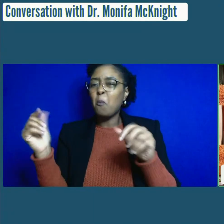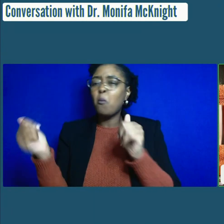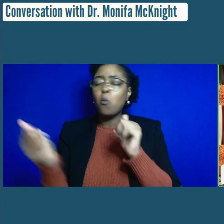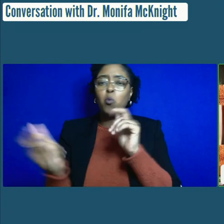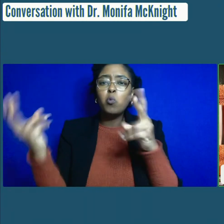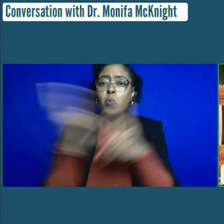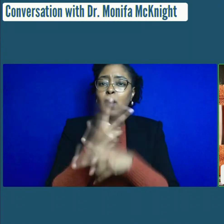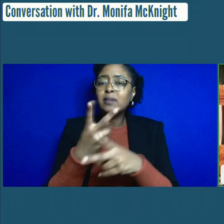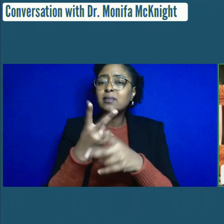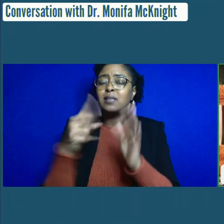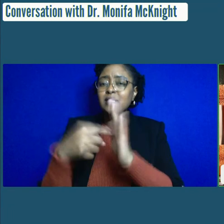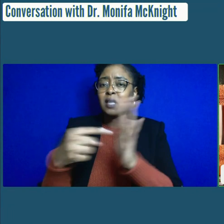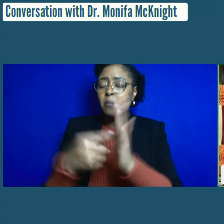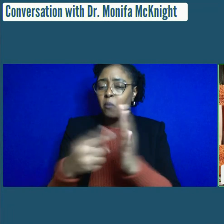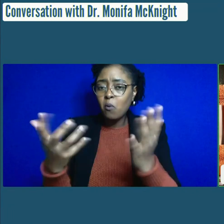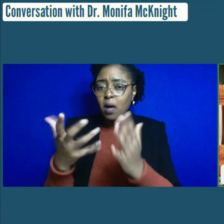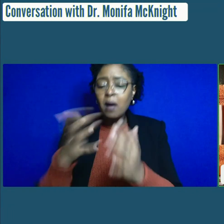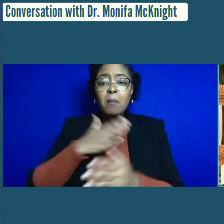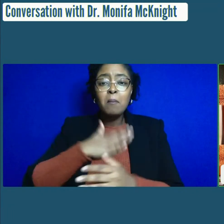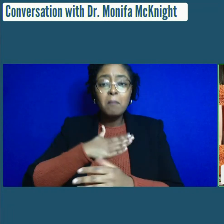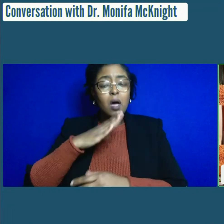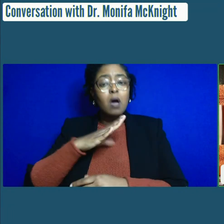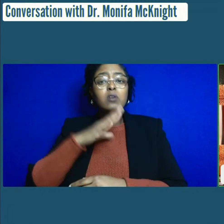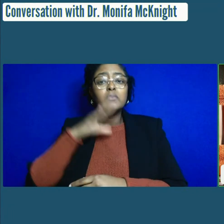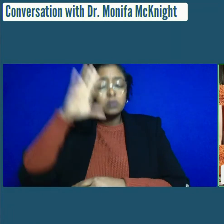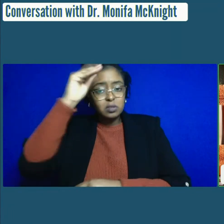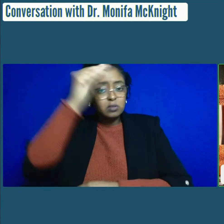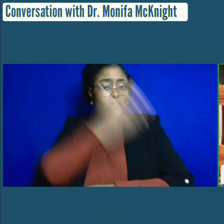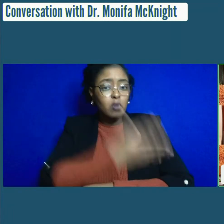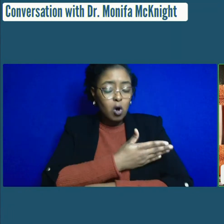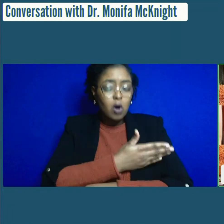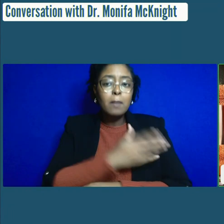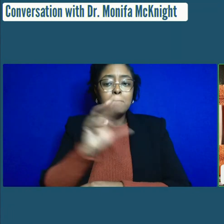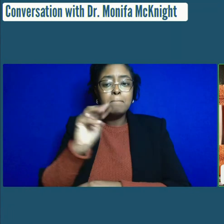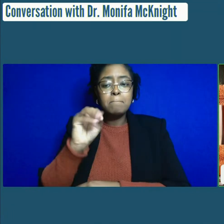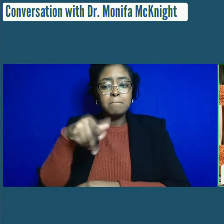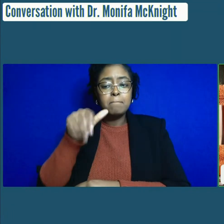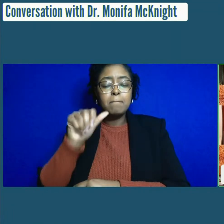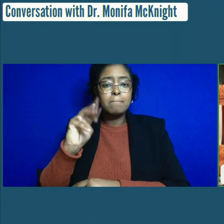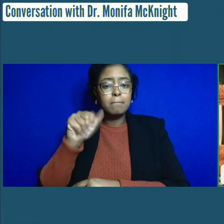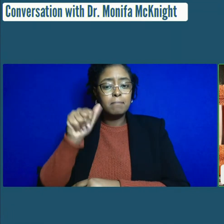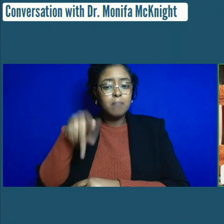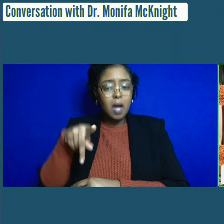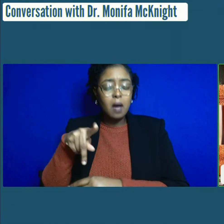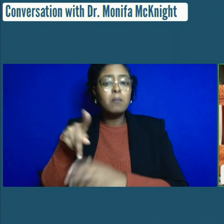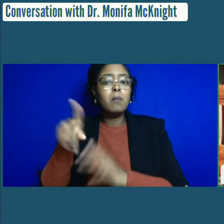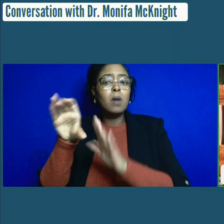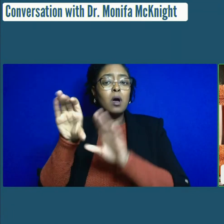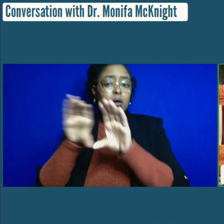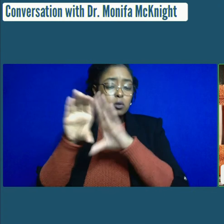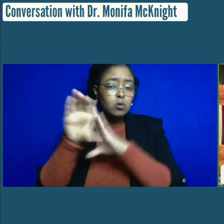word. Horrendous The most egregious examp wasy olst